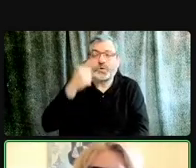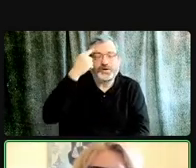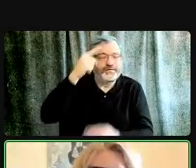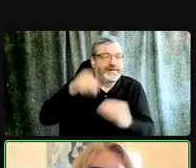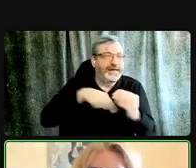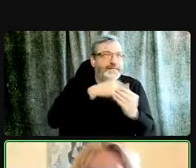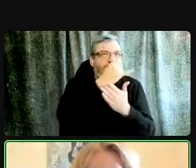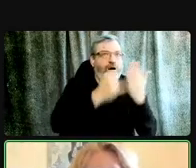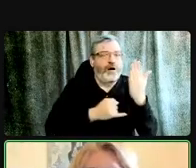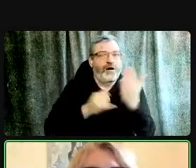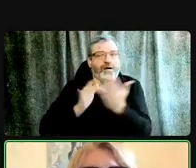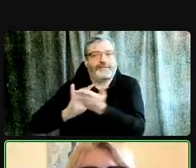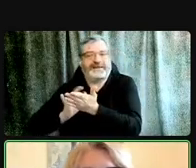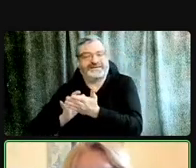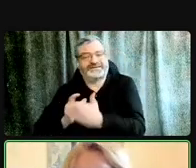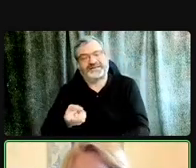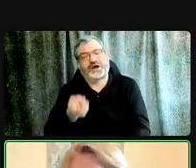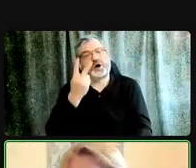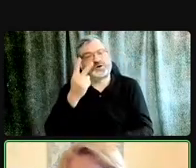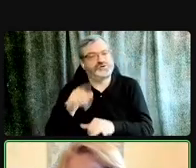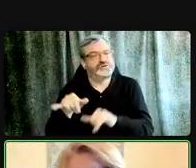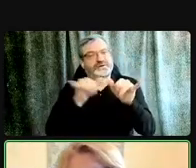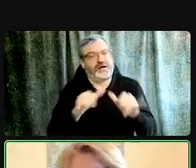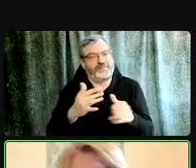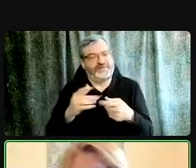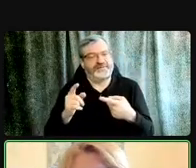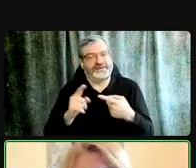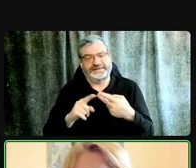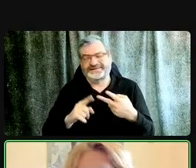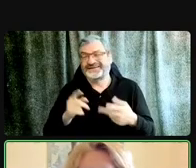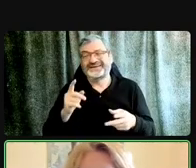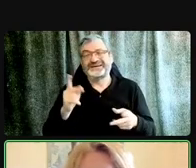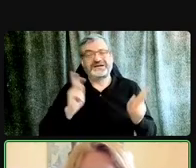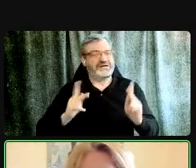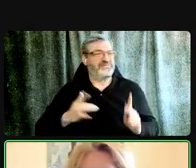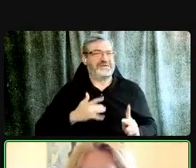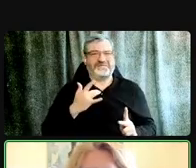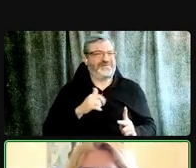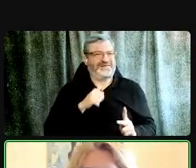and that is that people often feel they don't have the language to talk about it,